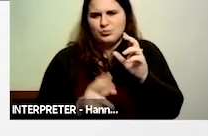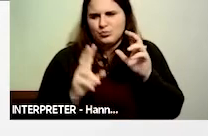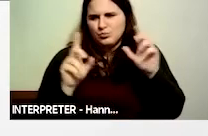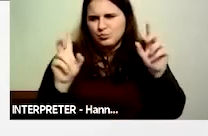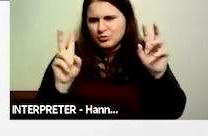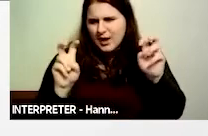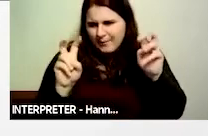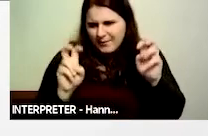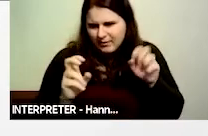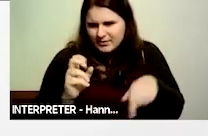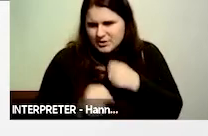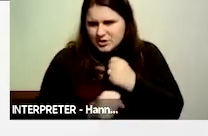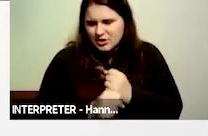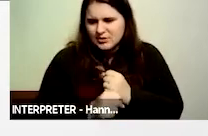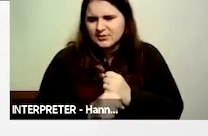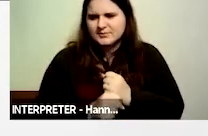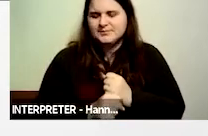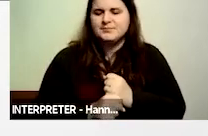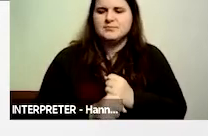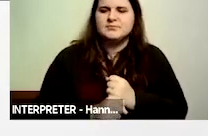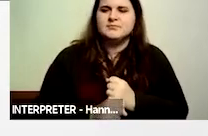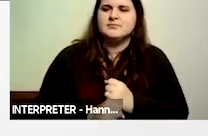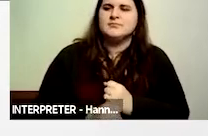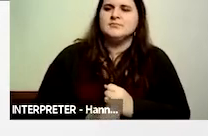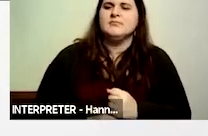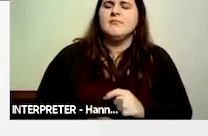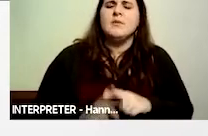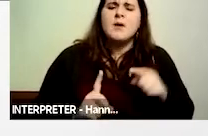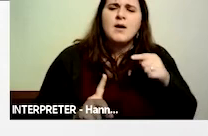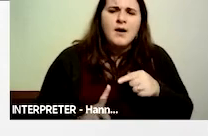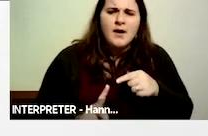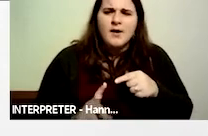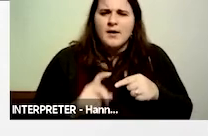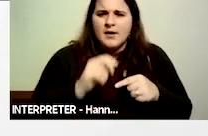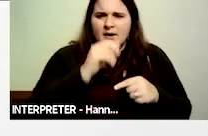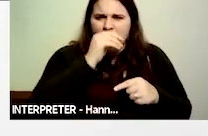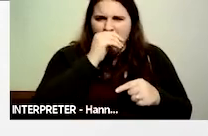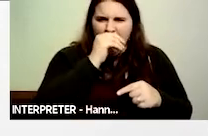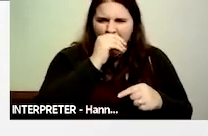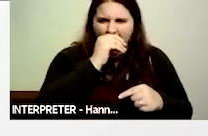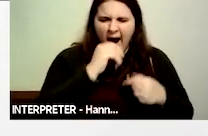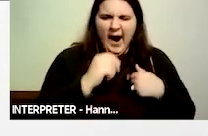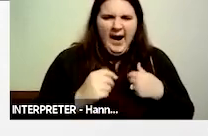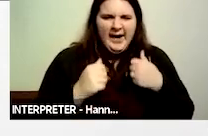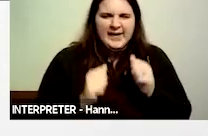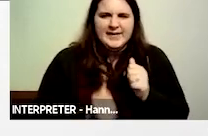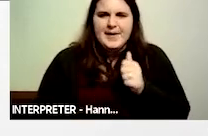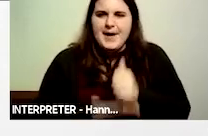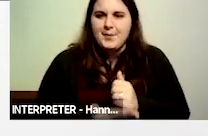Ben Woelk: I'm tasked with creating with helping our university and I'm helping others as well.